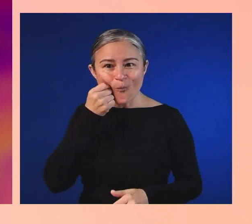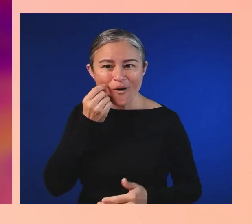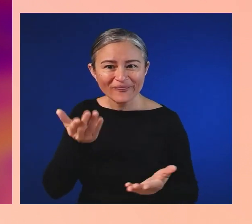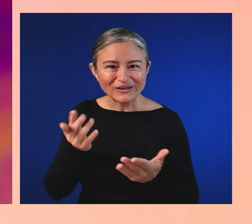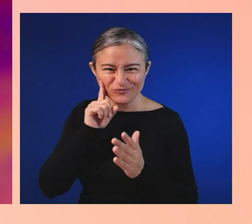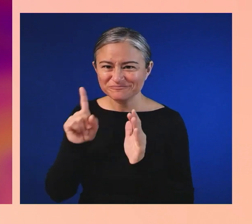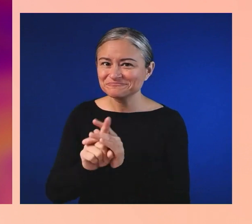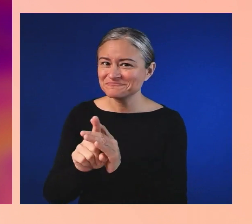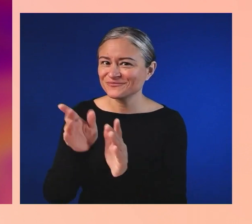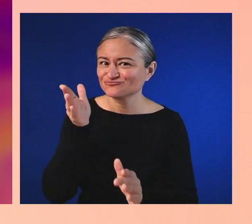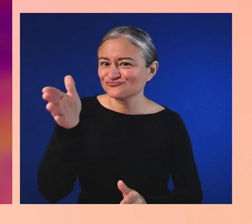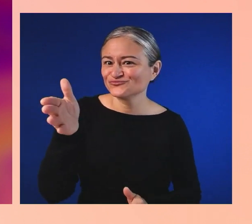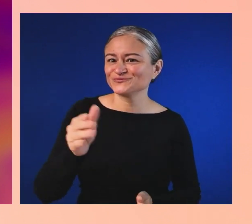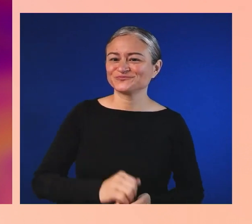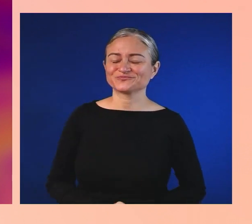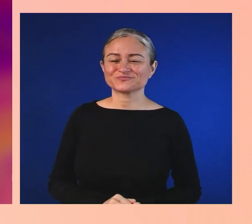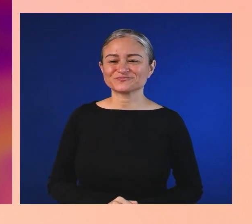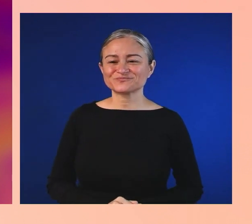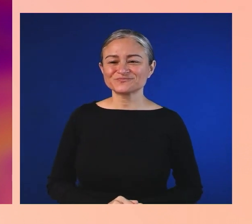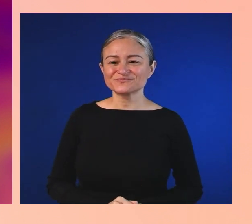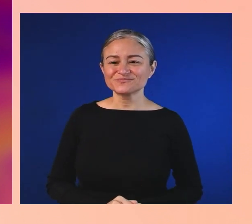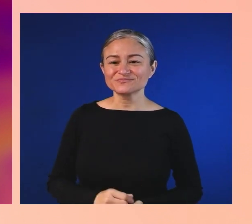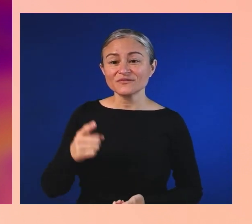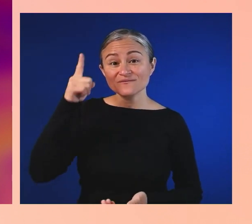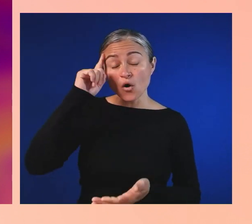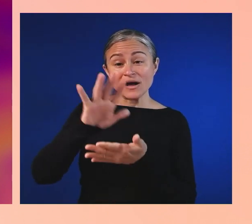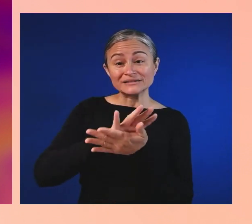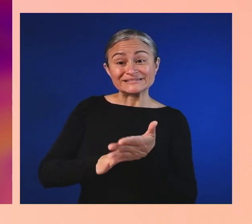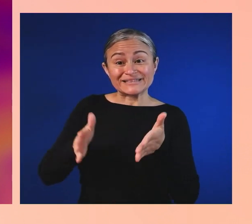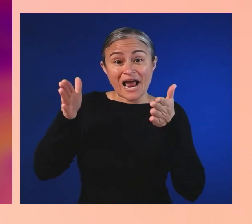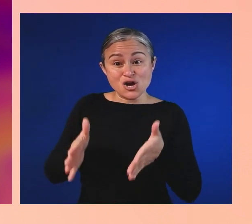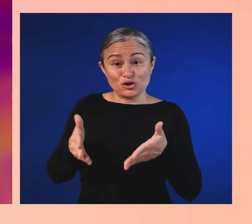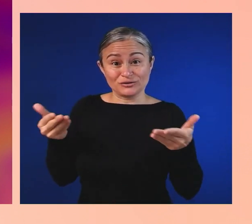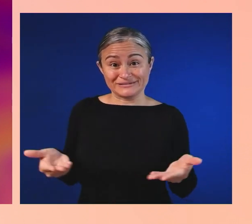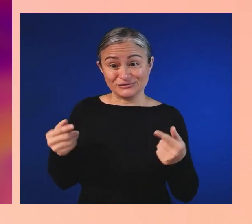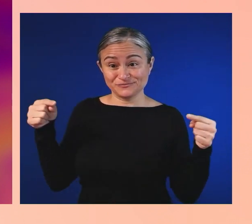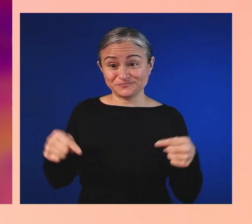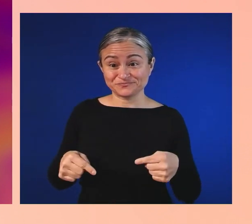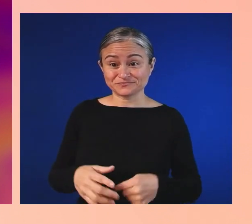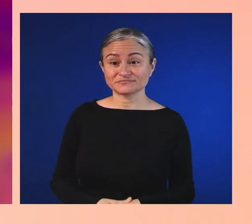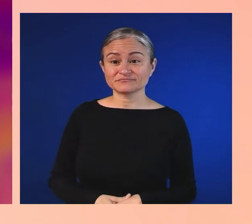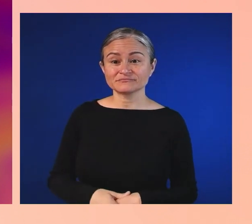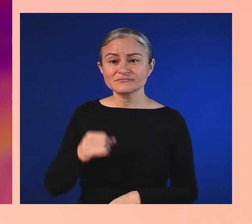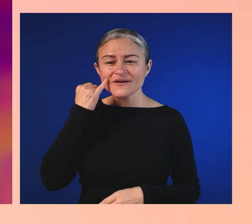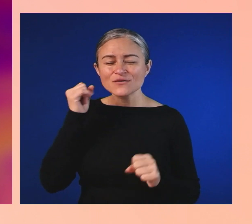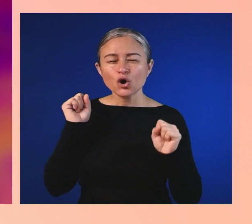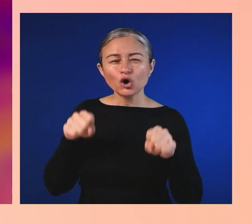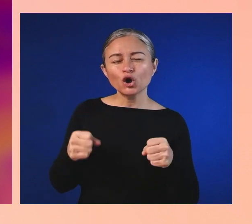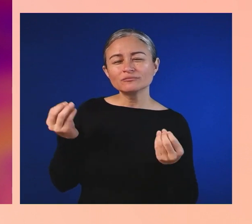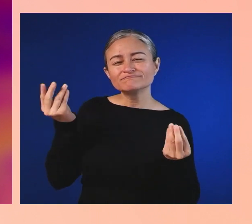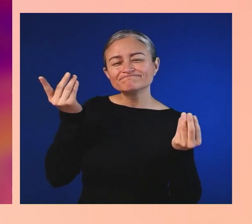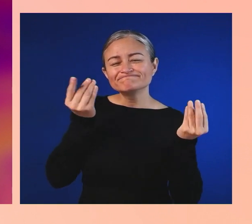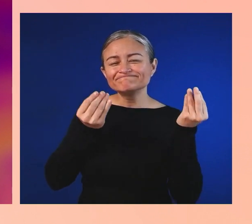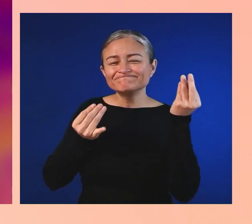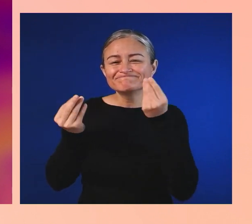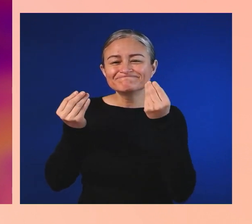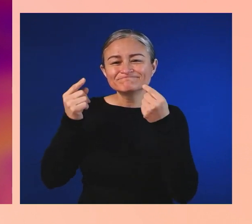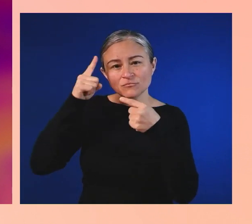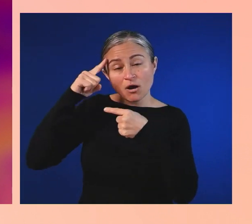if you can think about cognition as a continuum. If you can think about that,